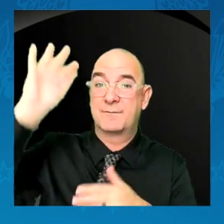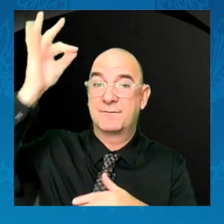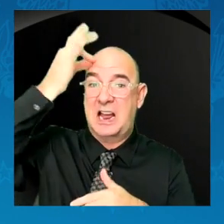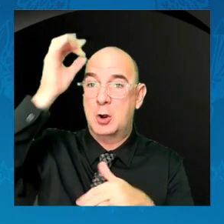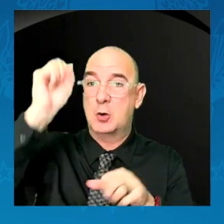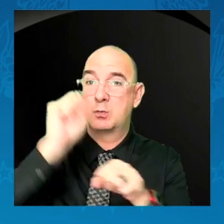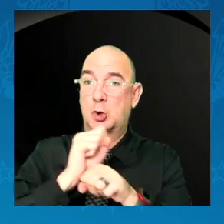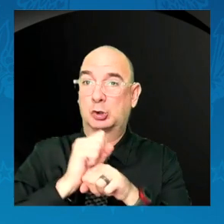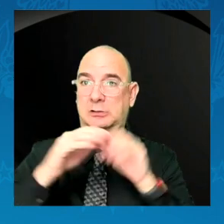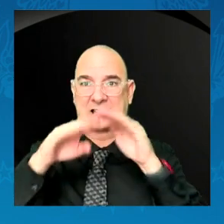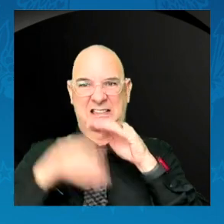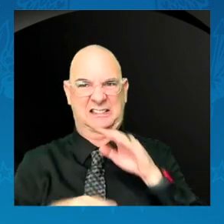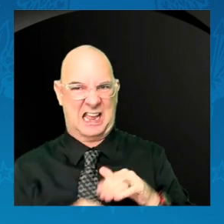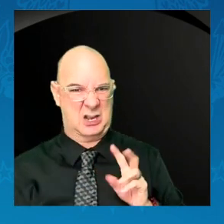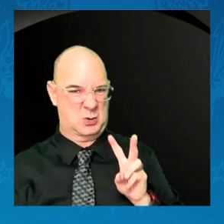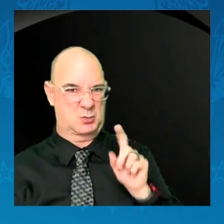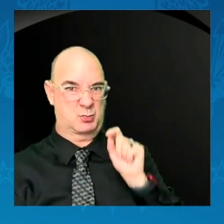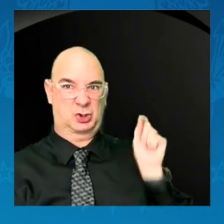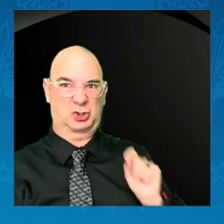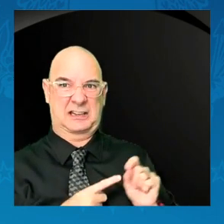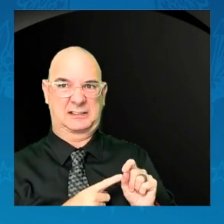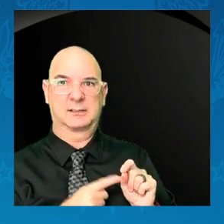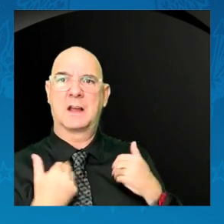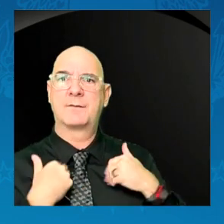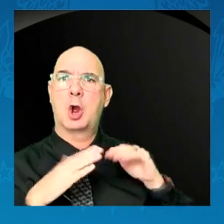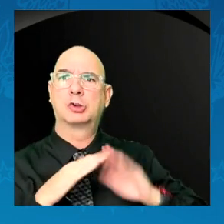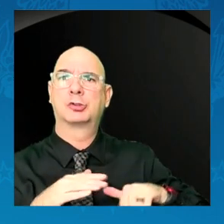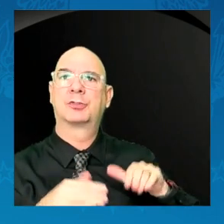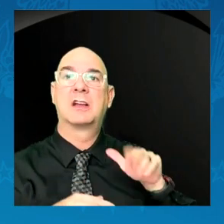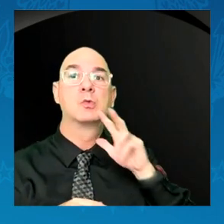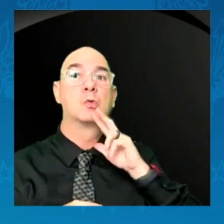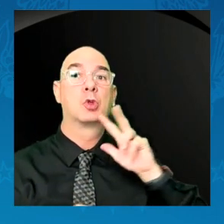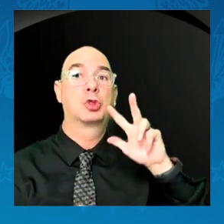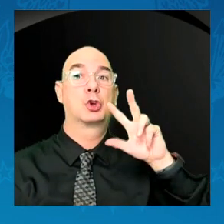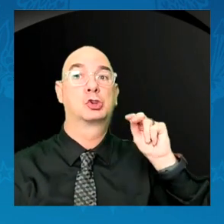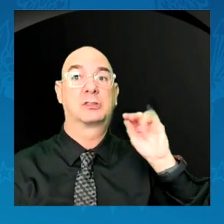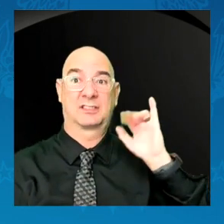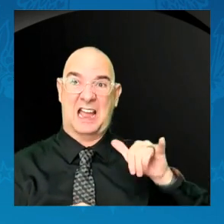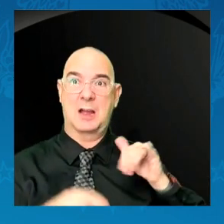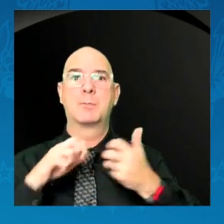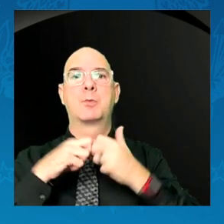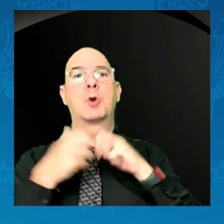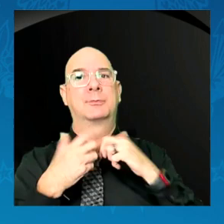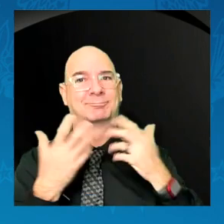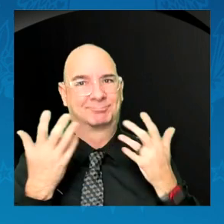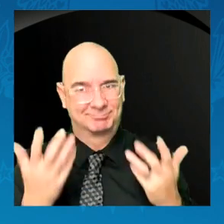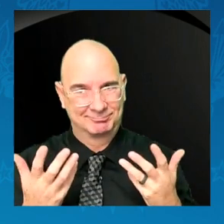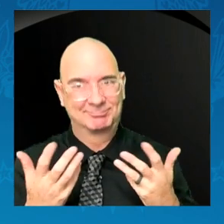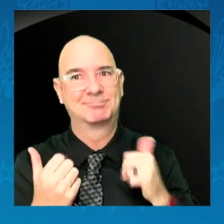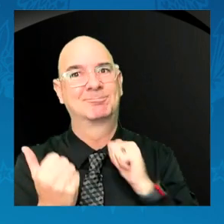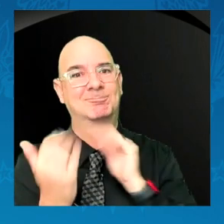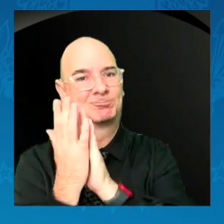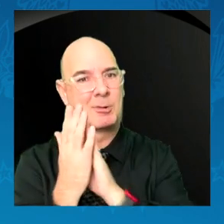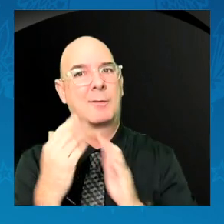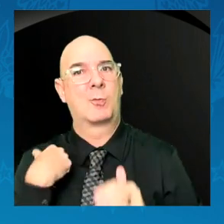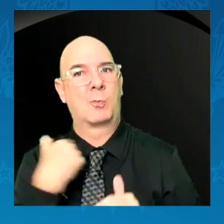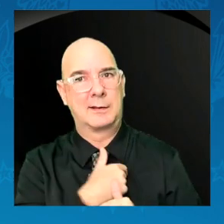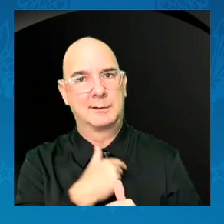That's a problem that we need to tackle head on. We clearly need to do more. We have ongoing initiatives underway right now,